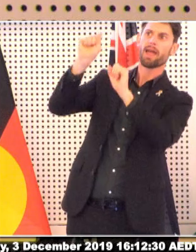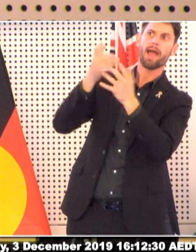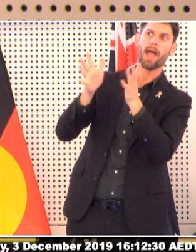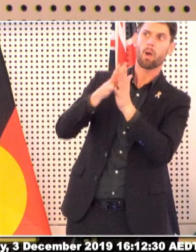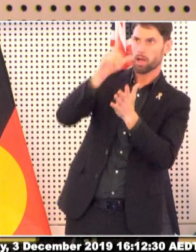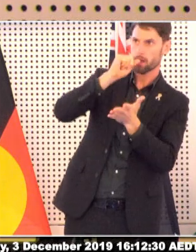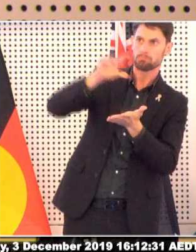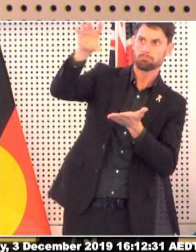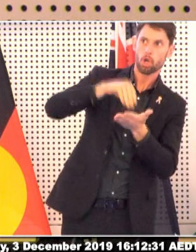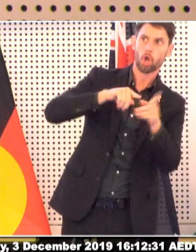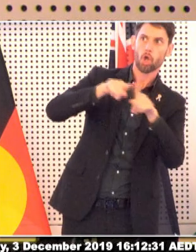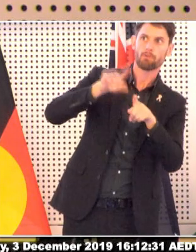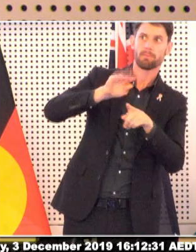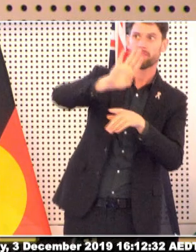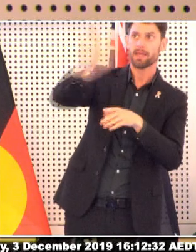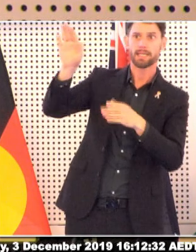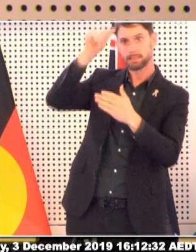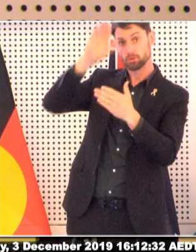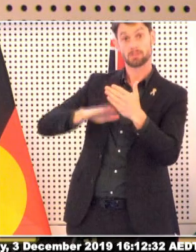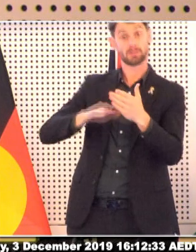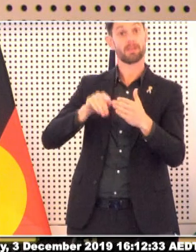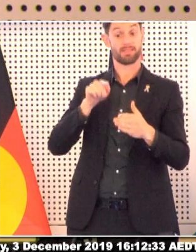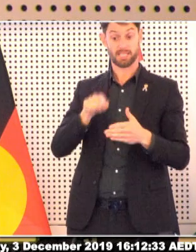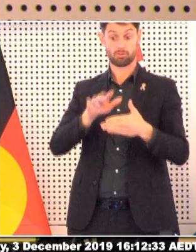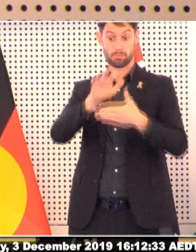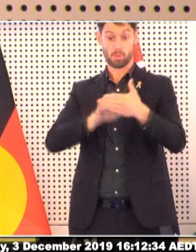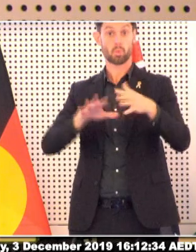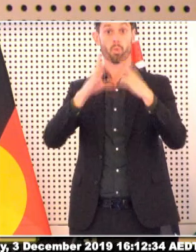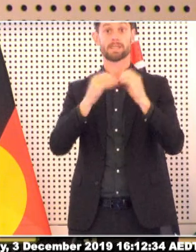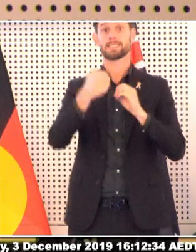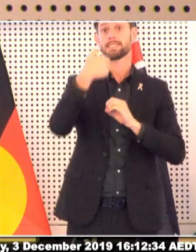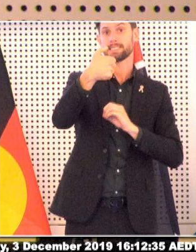Thank you. Commissioners, we have copies, which we will make available to you